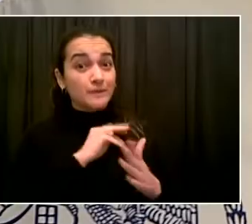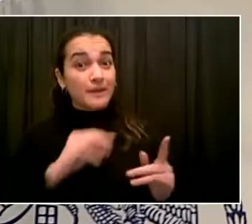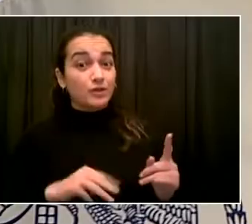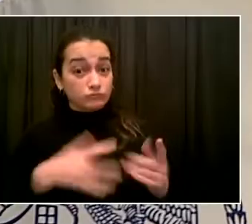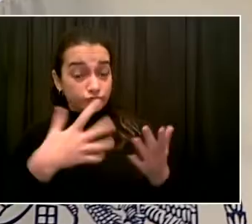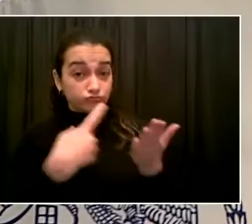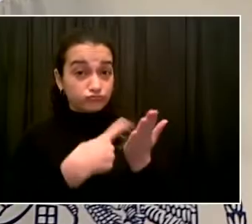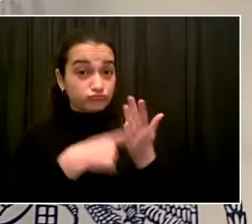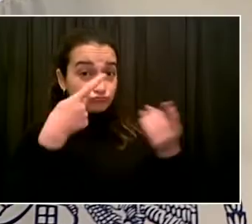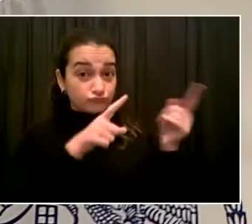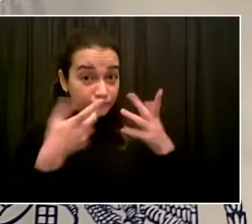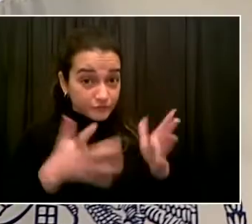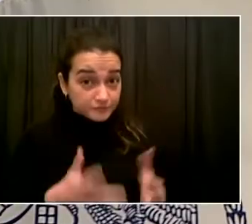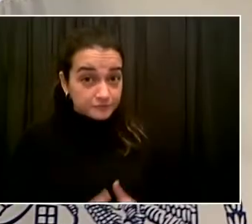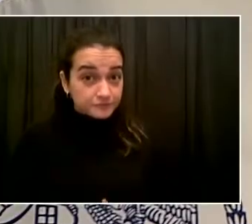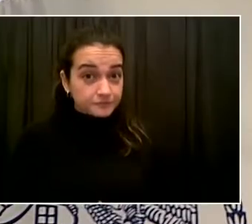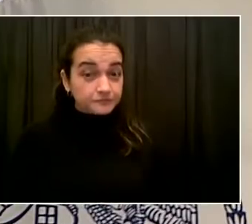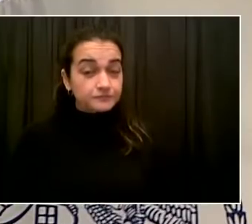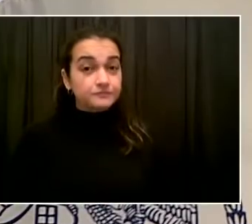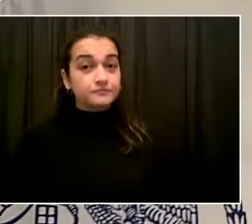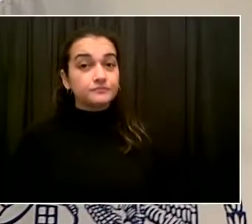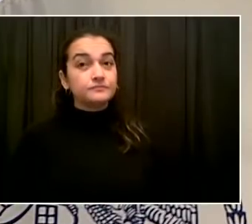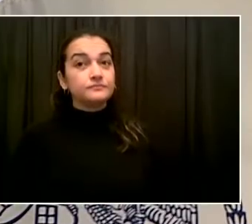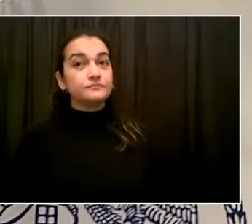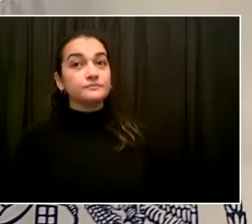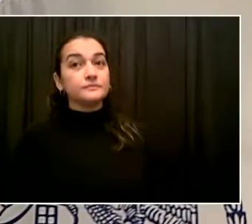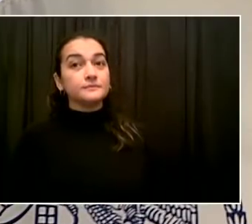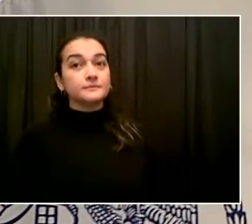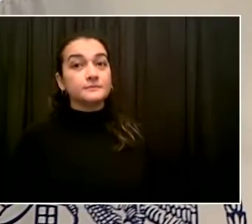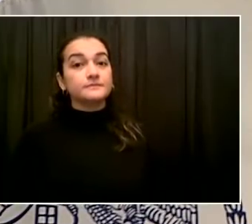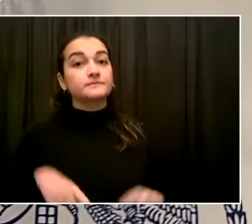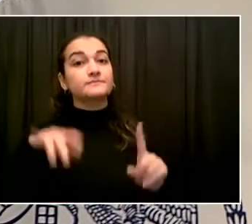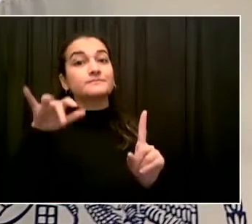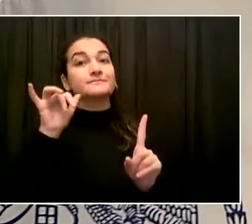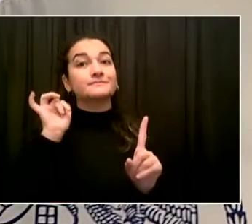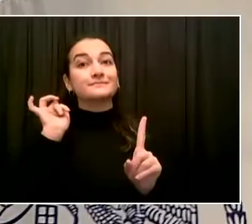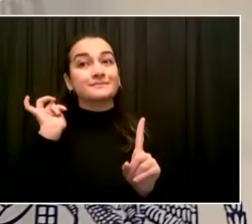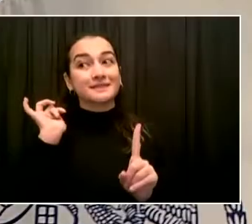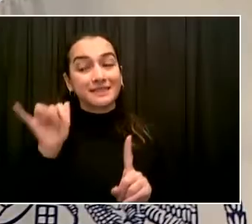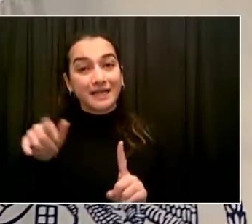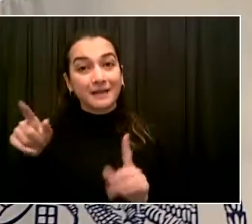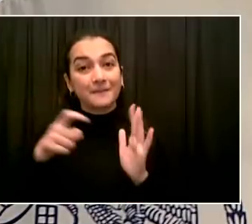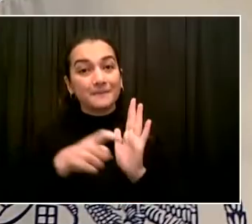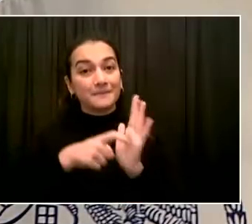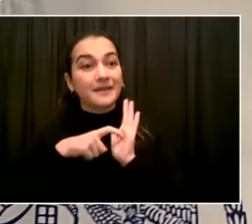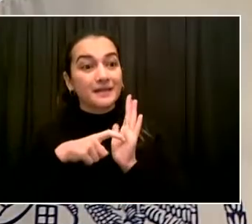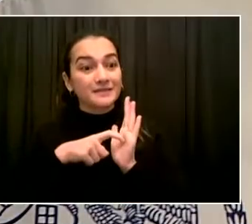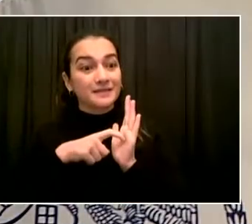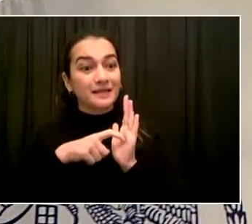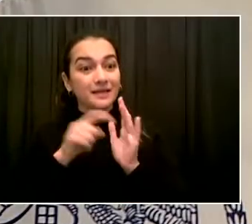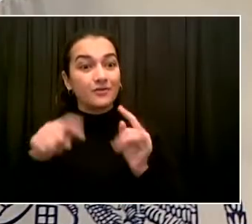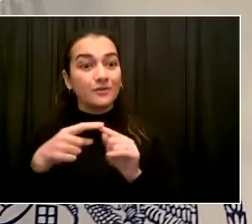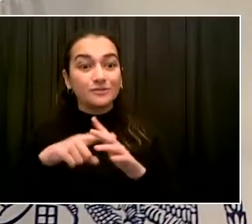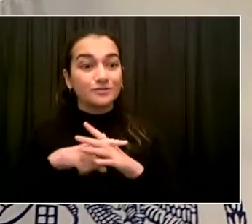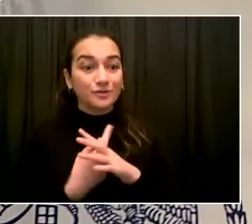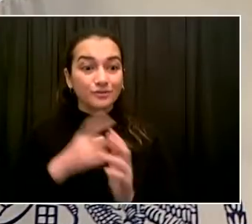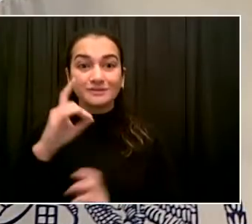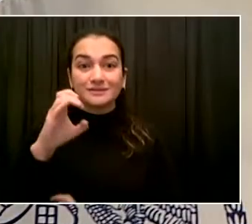ON COMING UP WITH CERTAIN STANDARDS BY WHICH BUSINESSES HAVE TO COMPLY BUT IT DOESN'T GO INTO EFFECT,